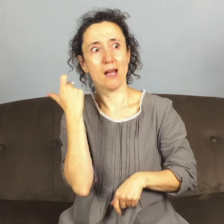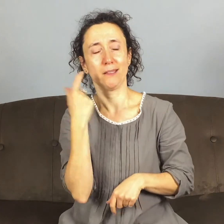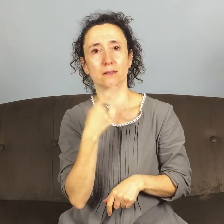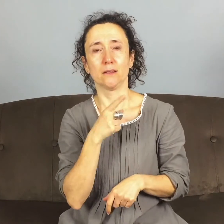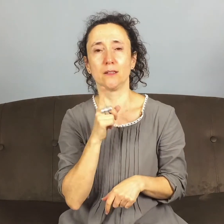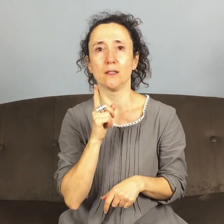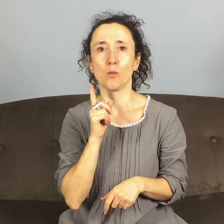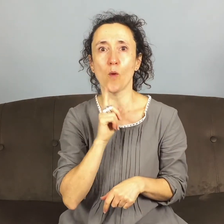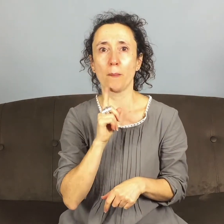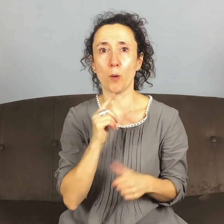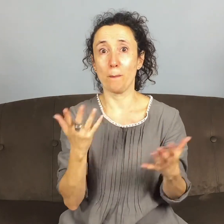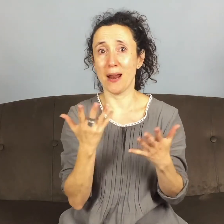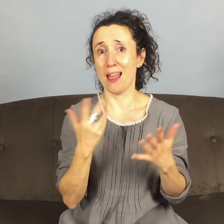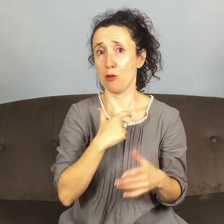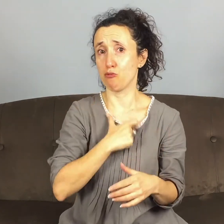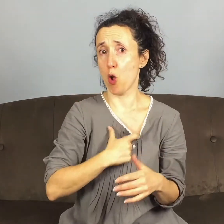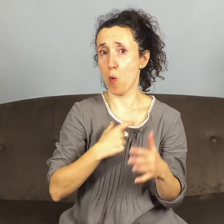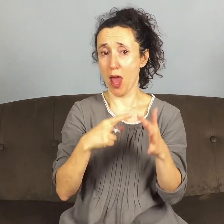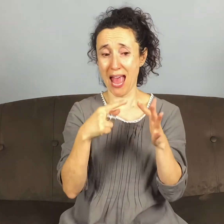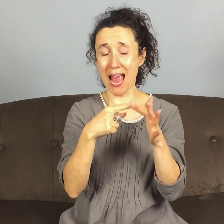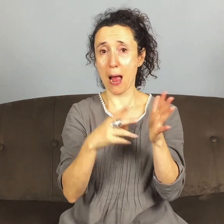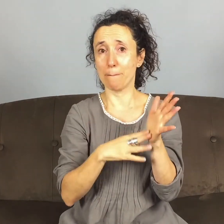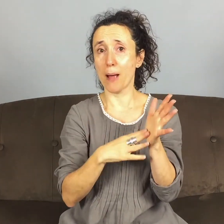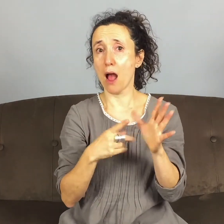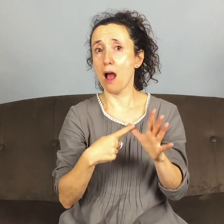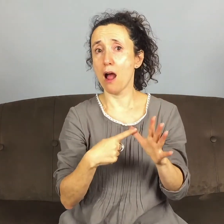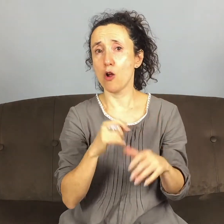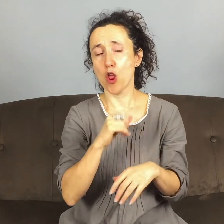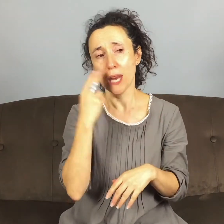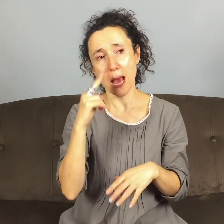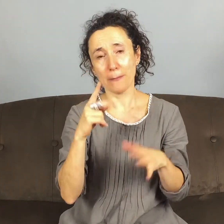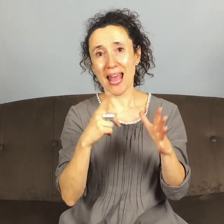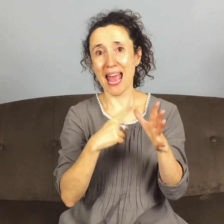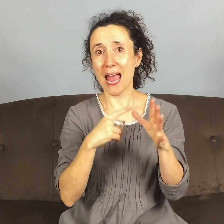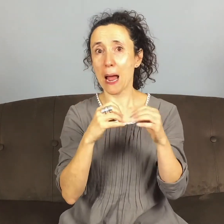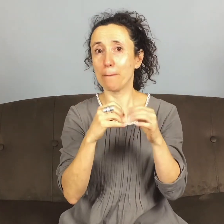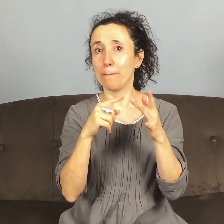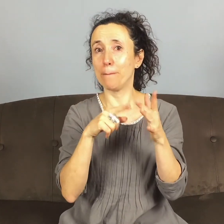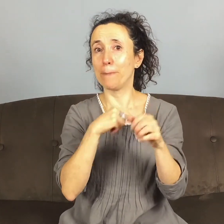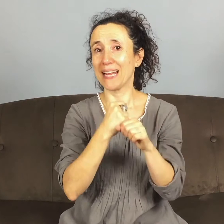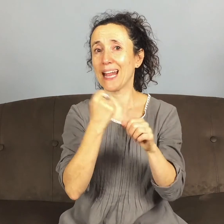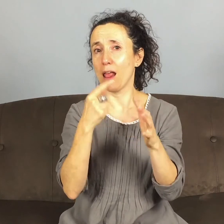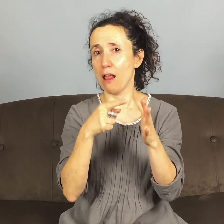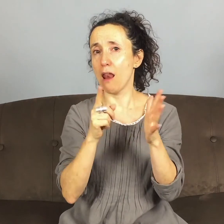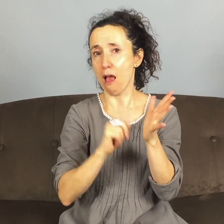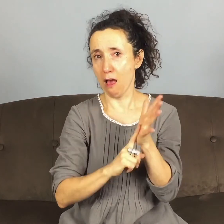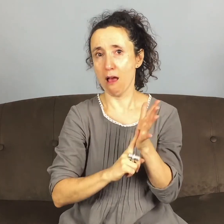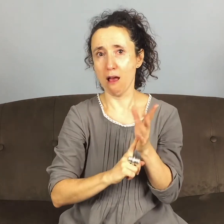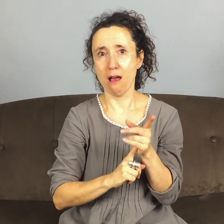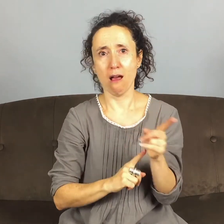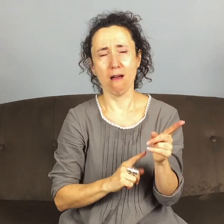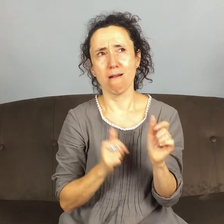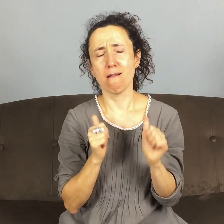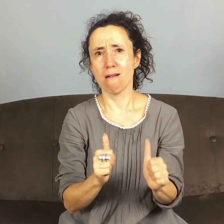I am delighted that we have found an actress called Abigail Poulton for the role of Emma.